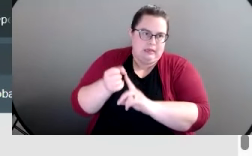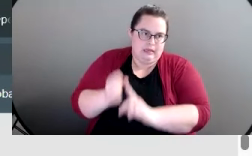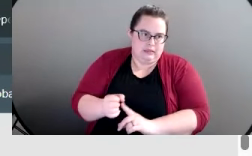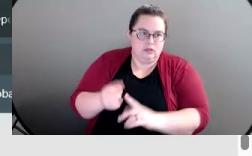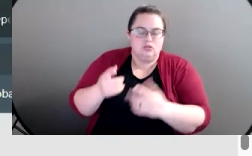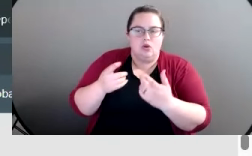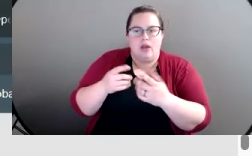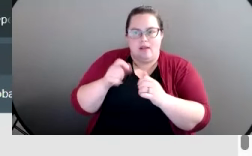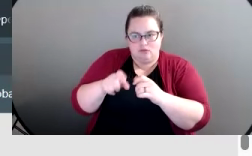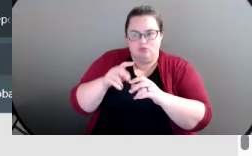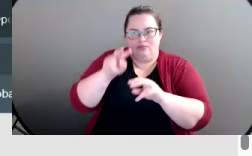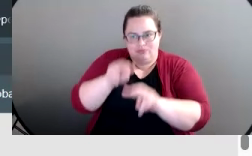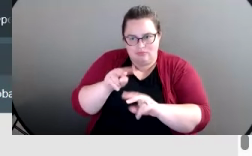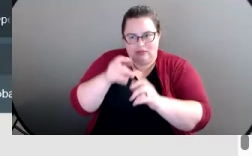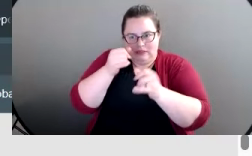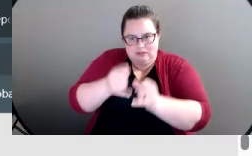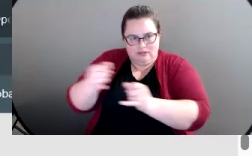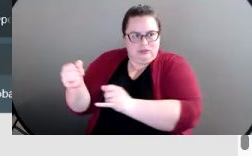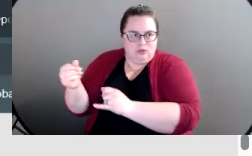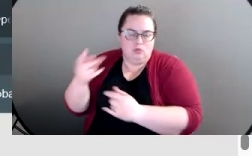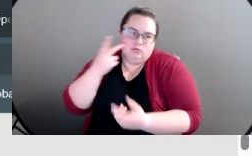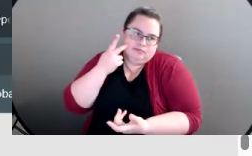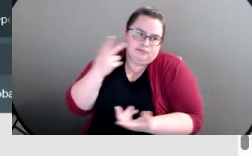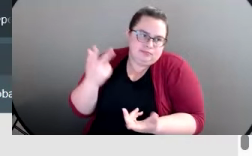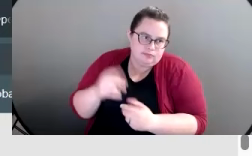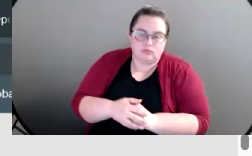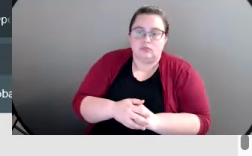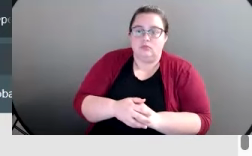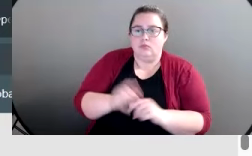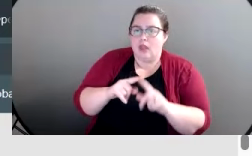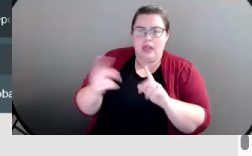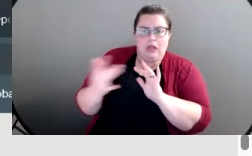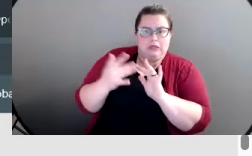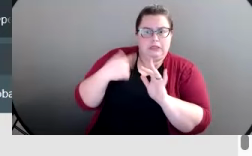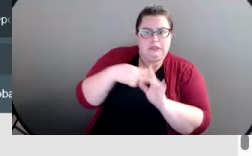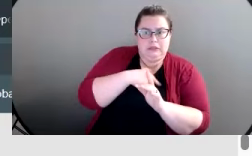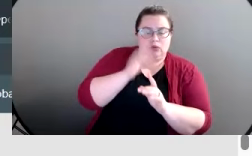So, but you can always contact us and we can look through our vendors